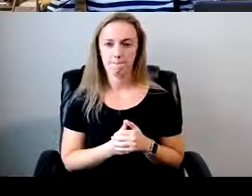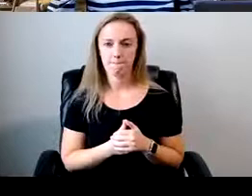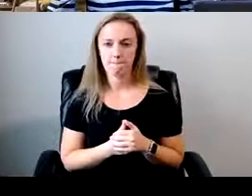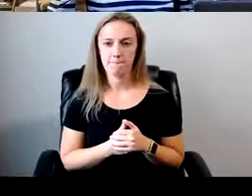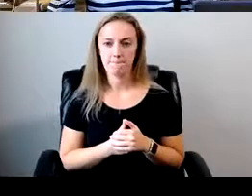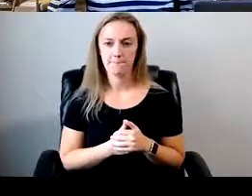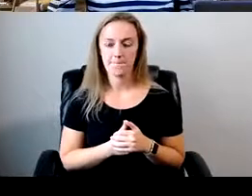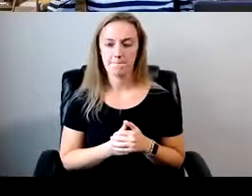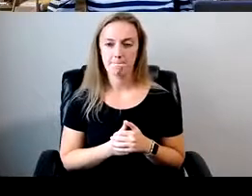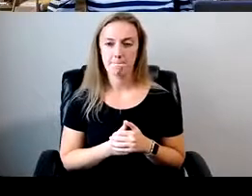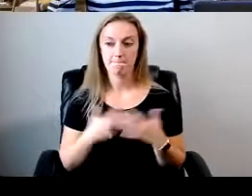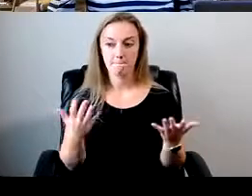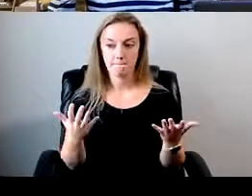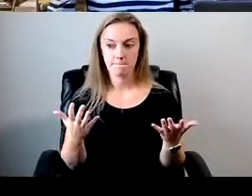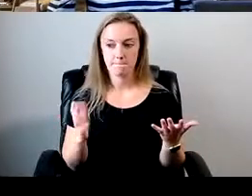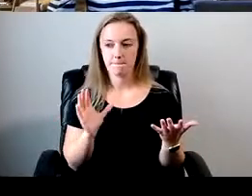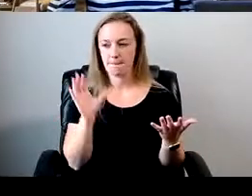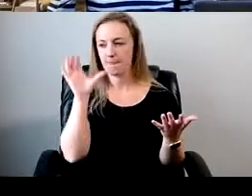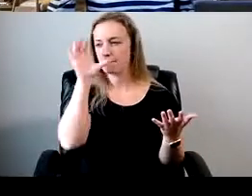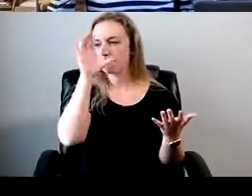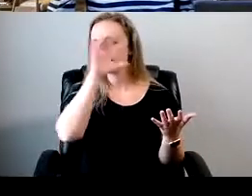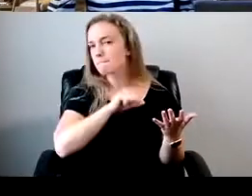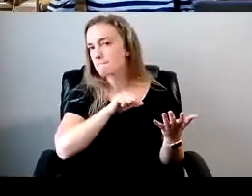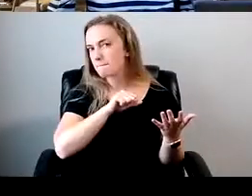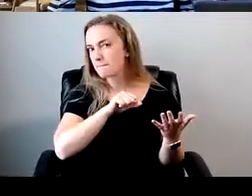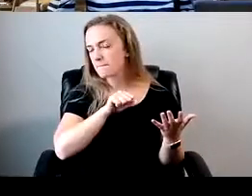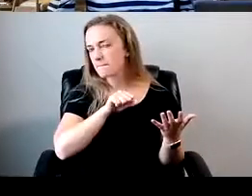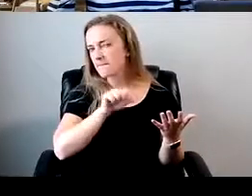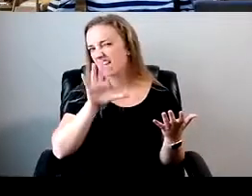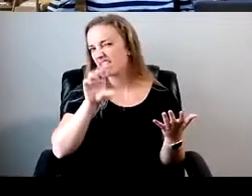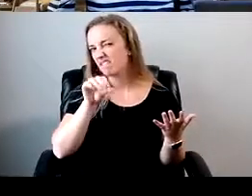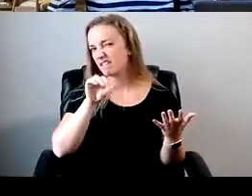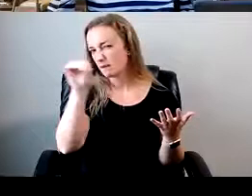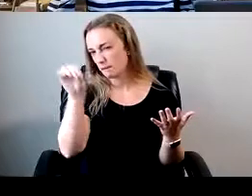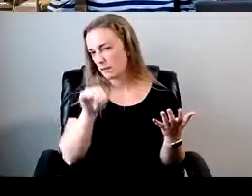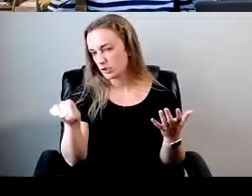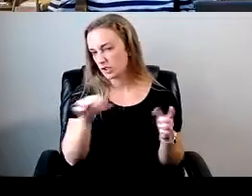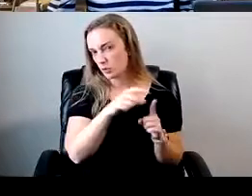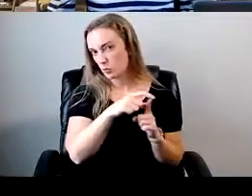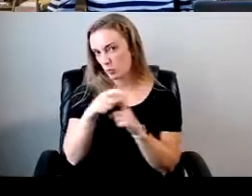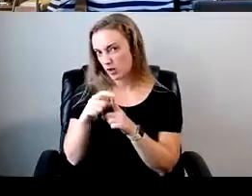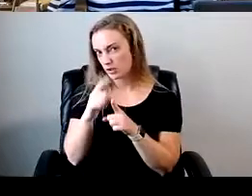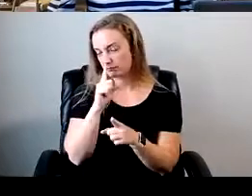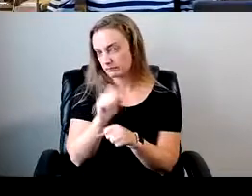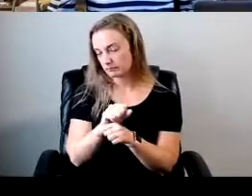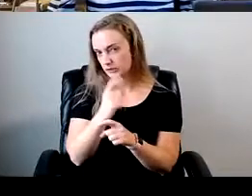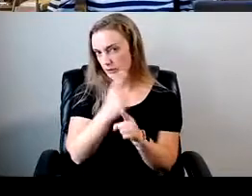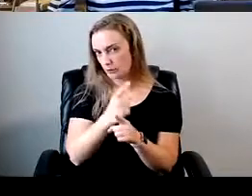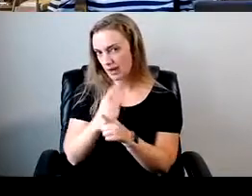So we're gonna estimate that only 50-ish percent of the words were actually correct in this one statement.